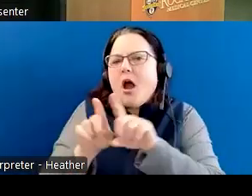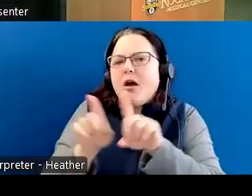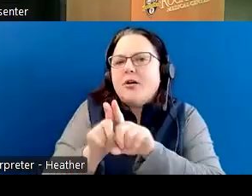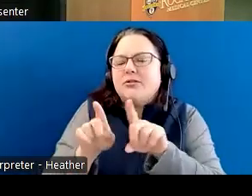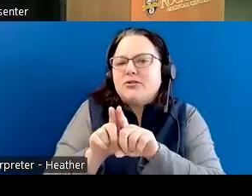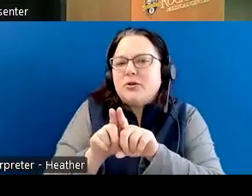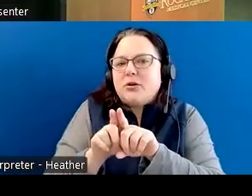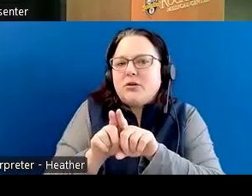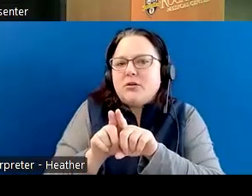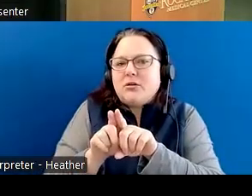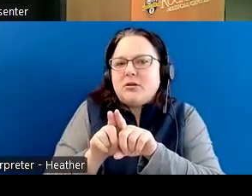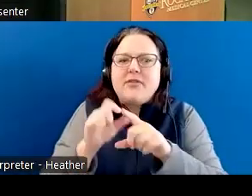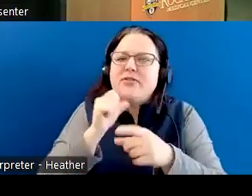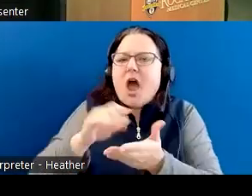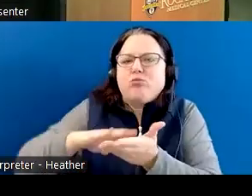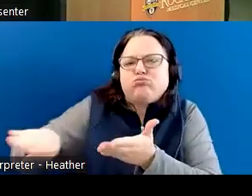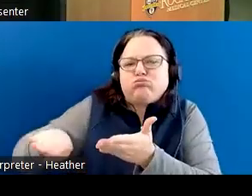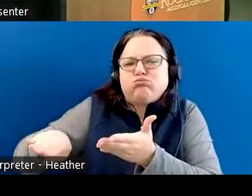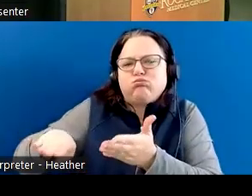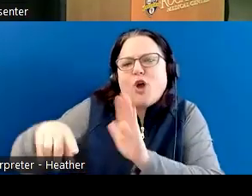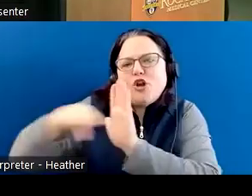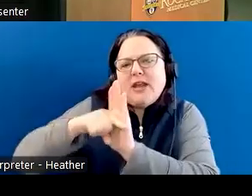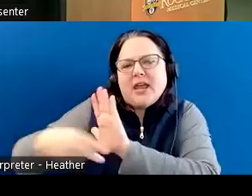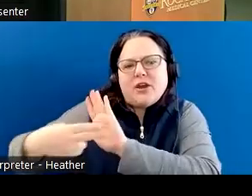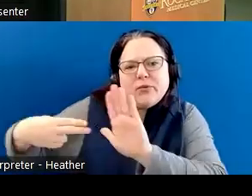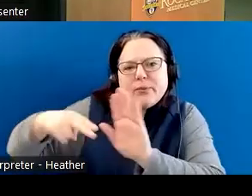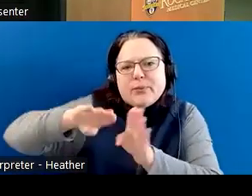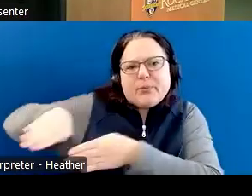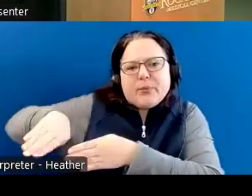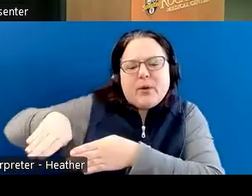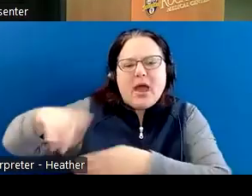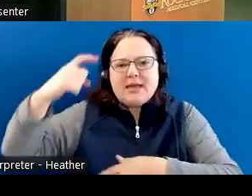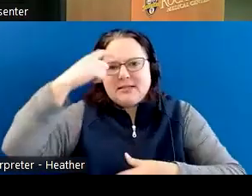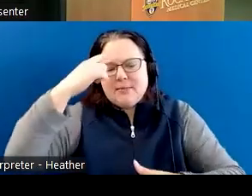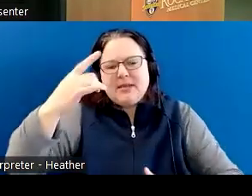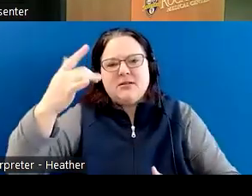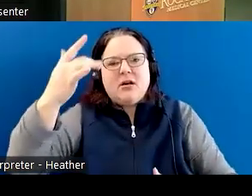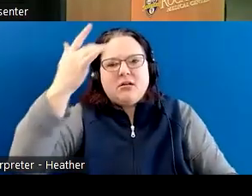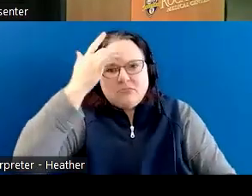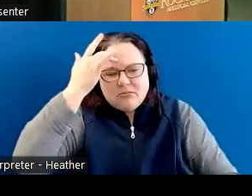marginalized and stigmatized groups, as we know, uh mental health um has been and continues to be